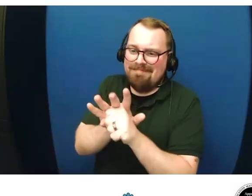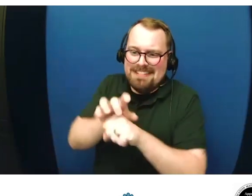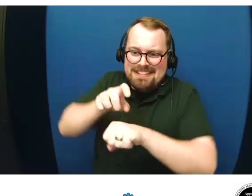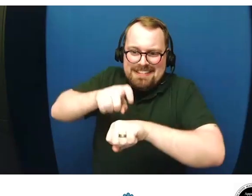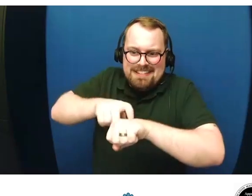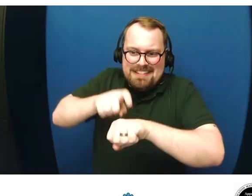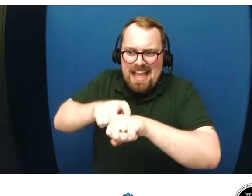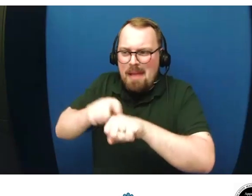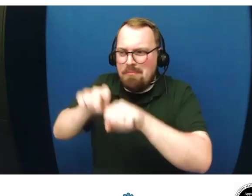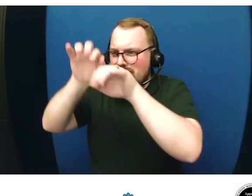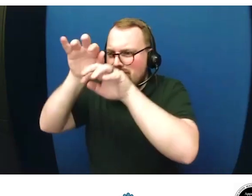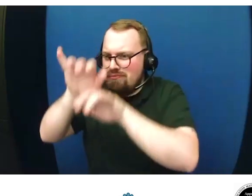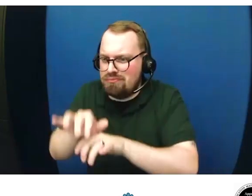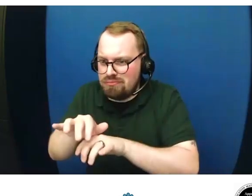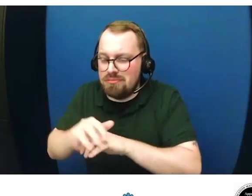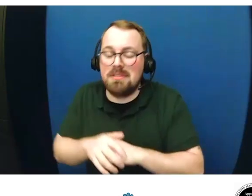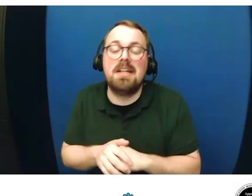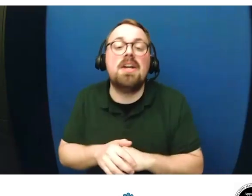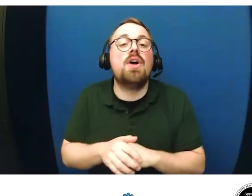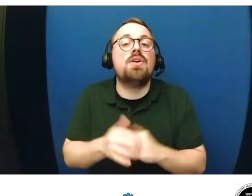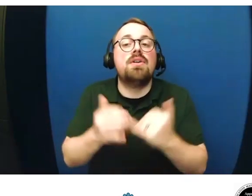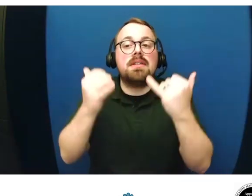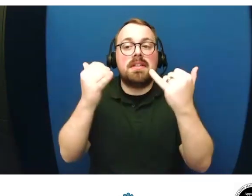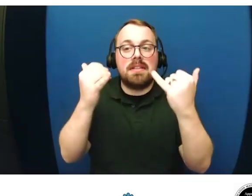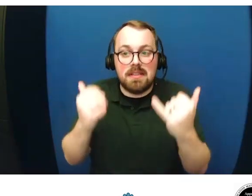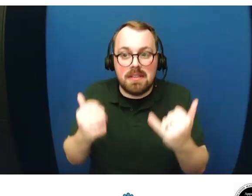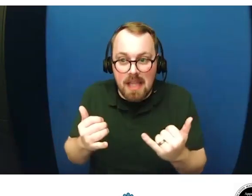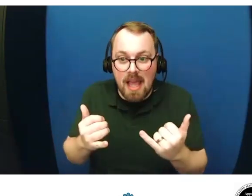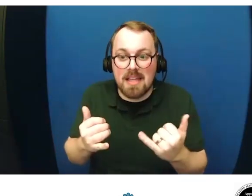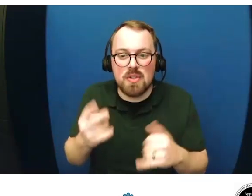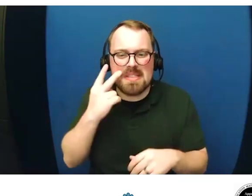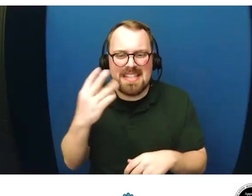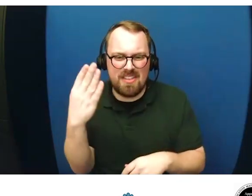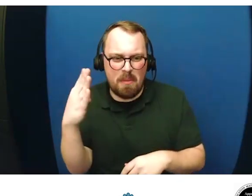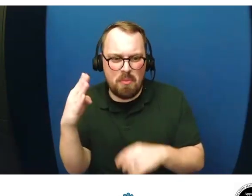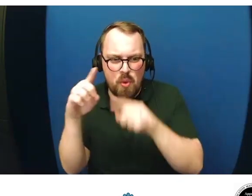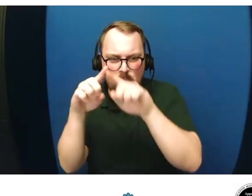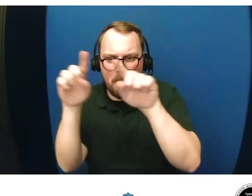the chat. Everybody, real quick. Go to the blue box